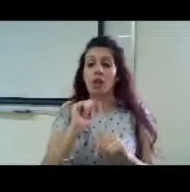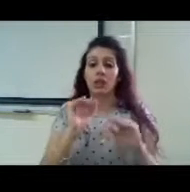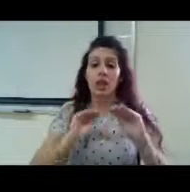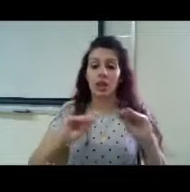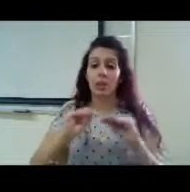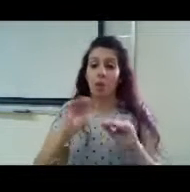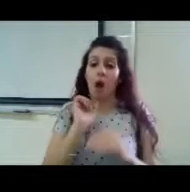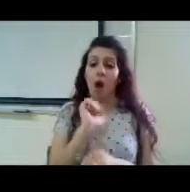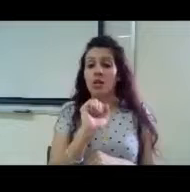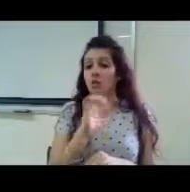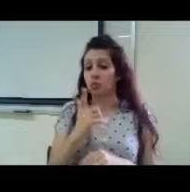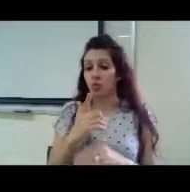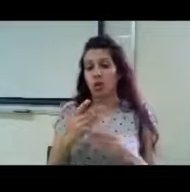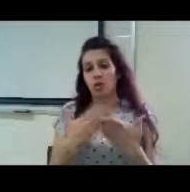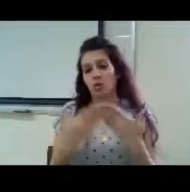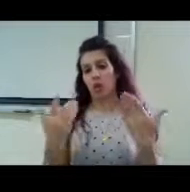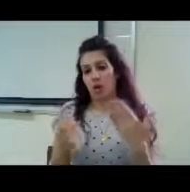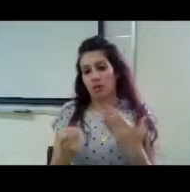adapt